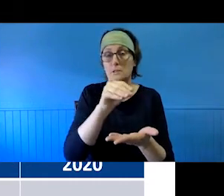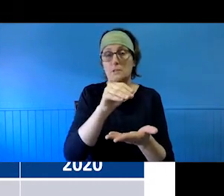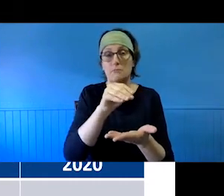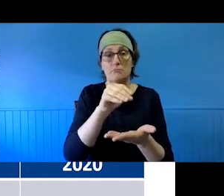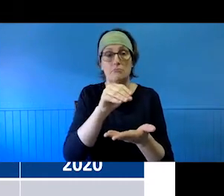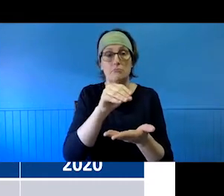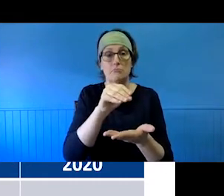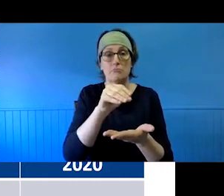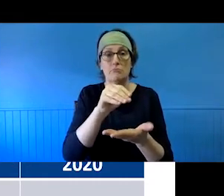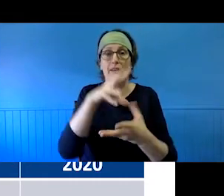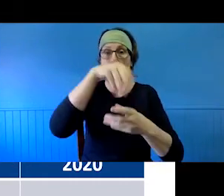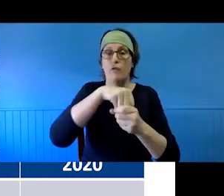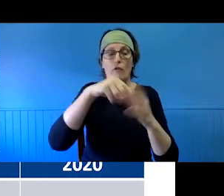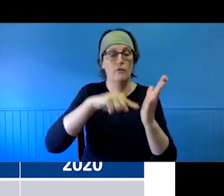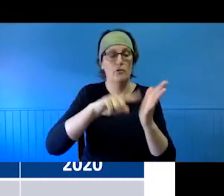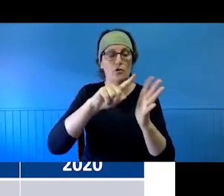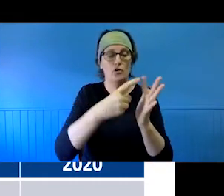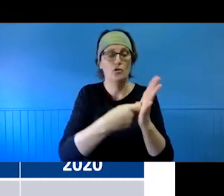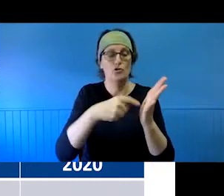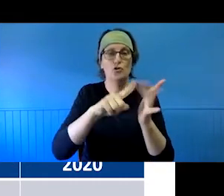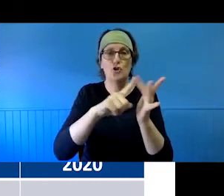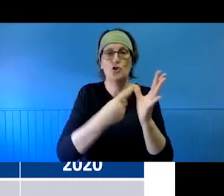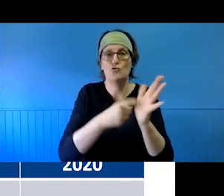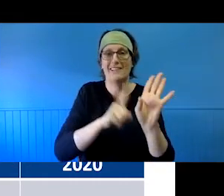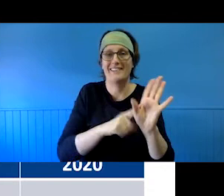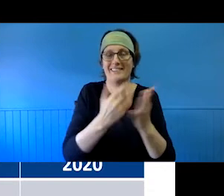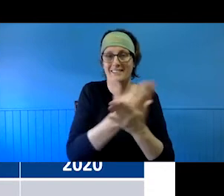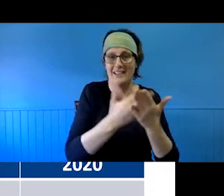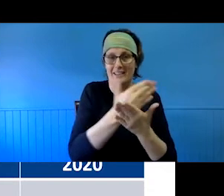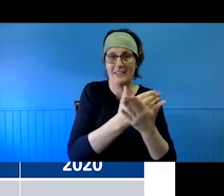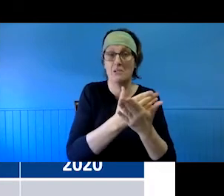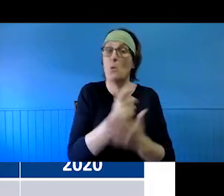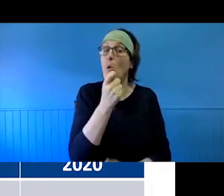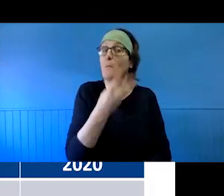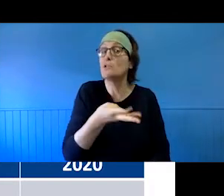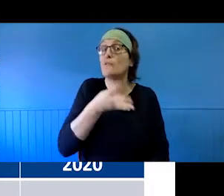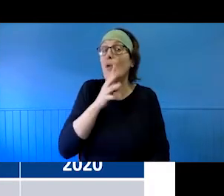tertiary, and almost 400,000 of those were taking some kind of